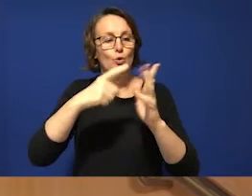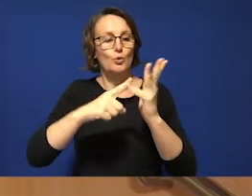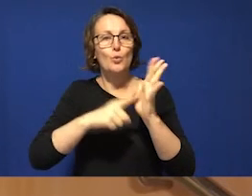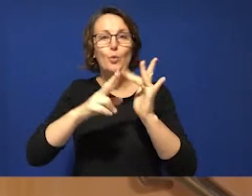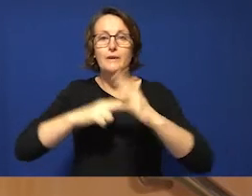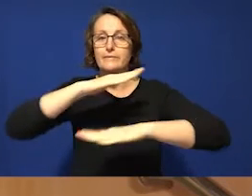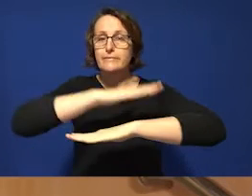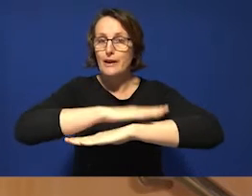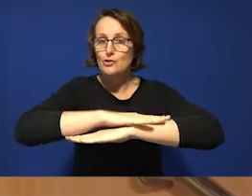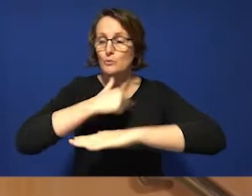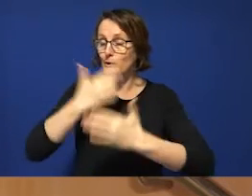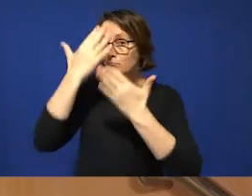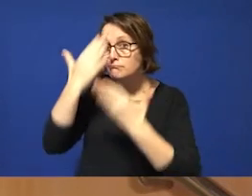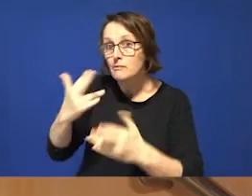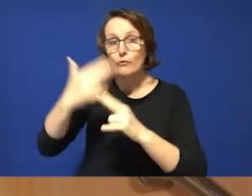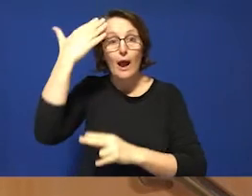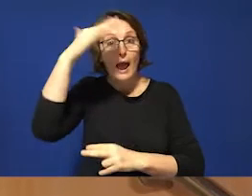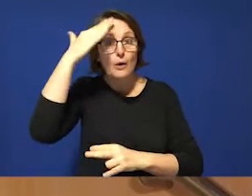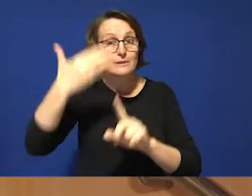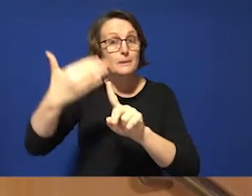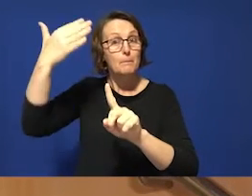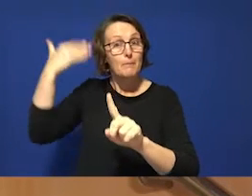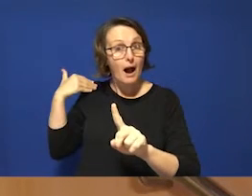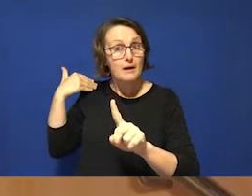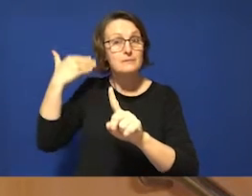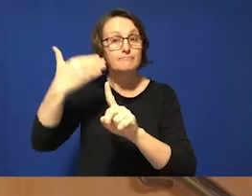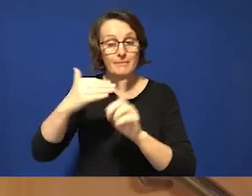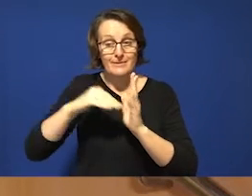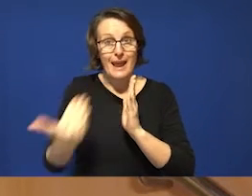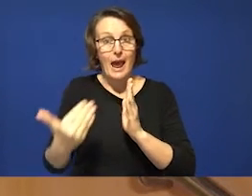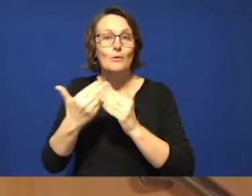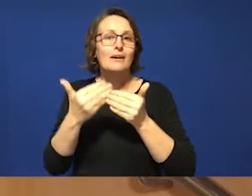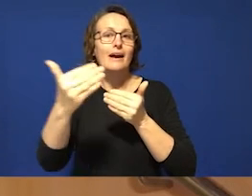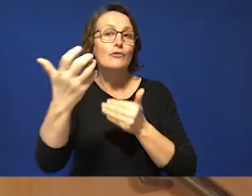We pay our respects to elders past, present and emerging, as well as to all first nations people